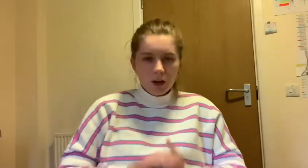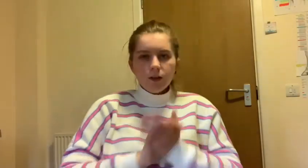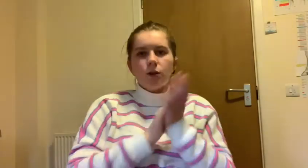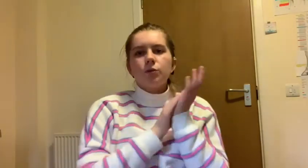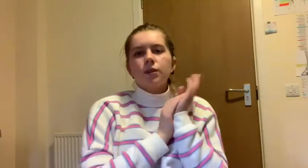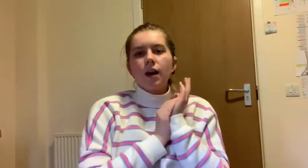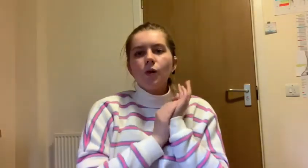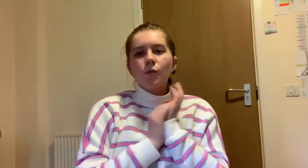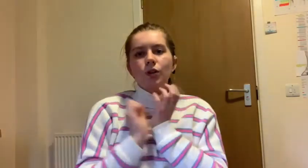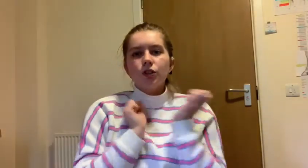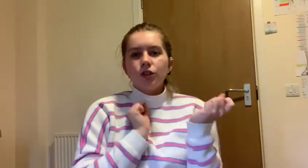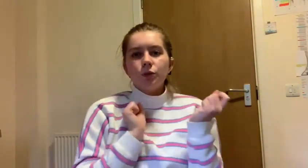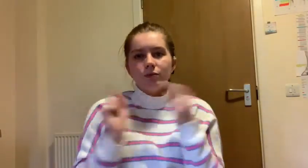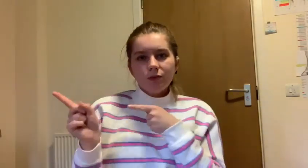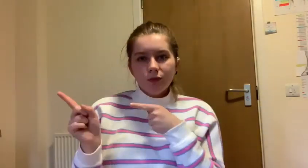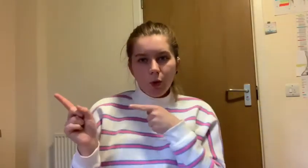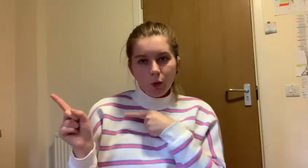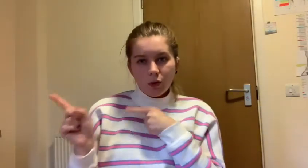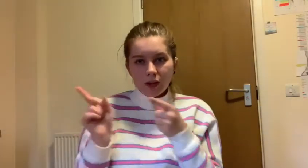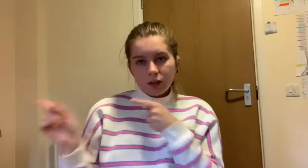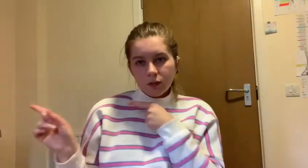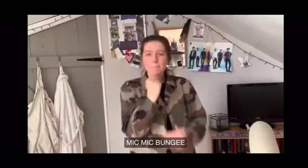So now we are going to do the whole thing: